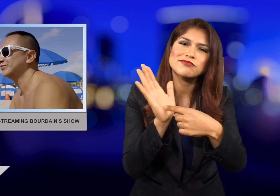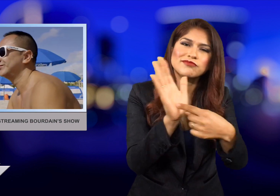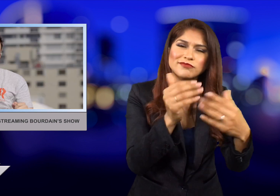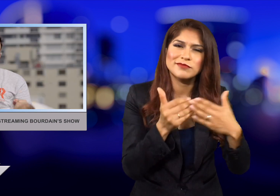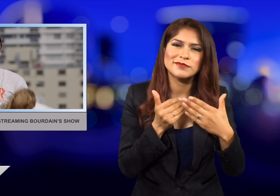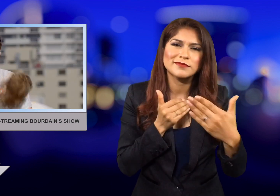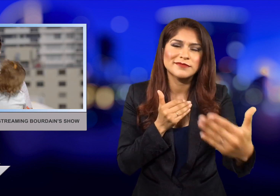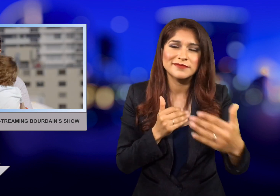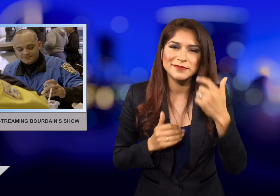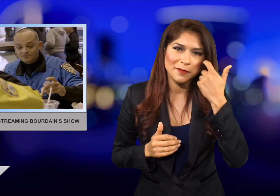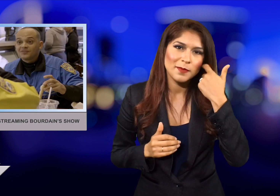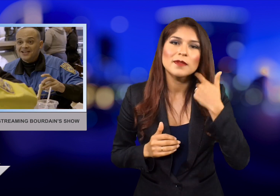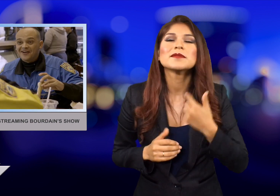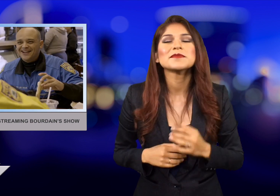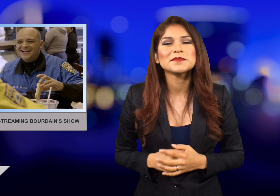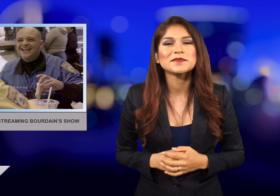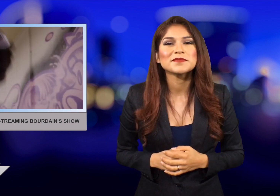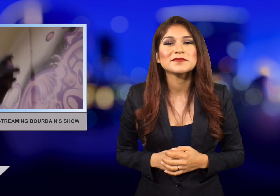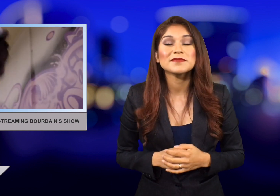"Parts Unknown" on Netflix for months to come.